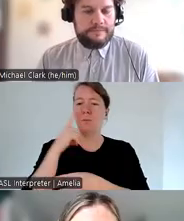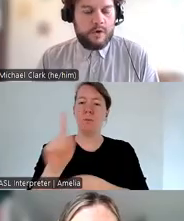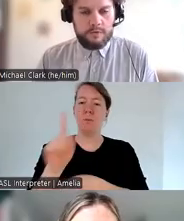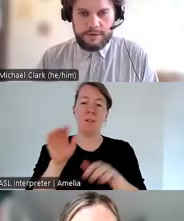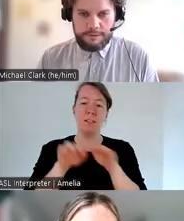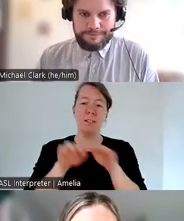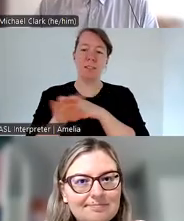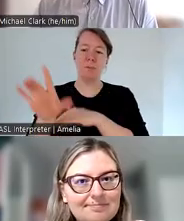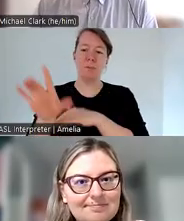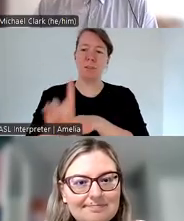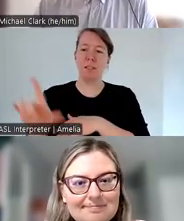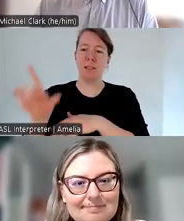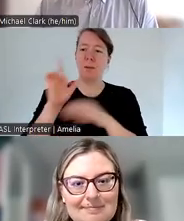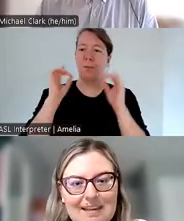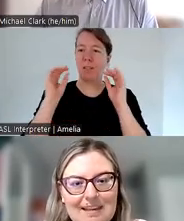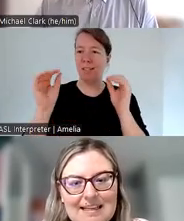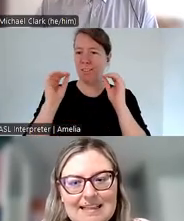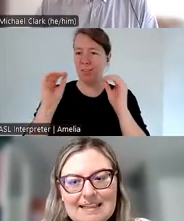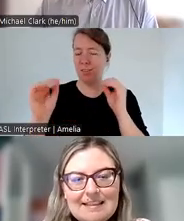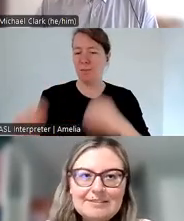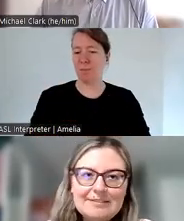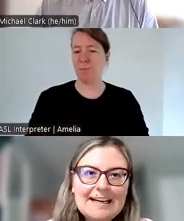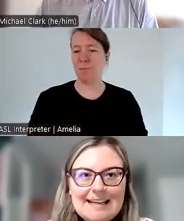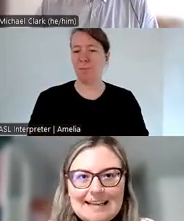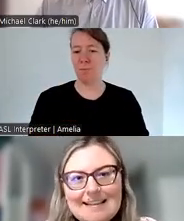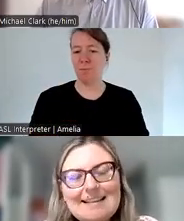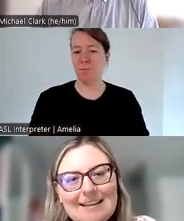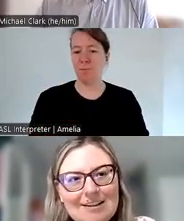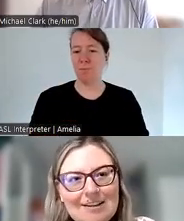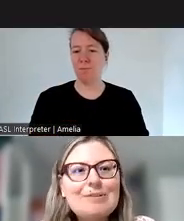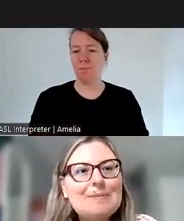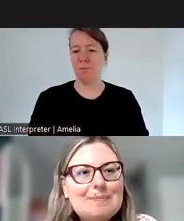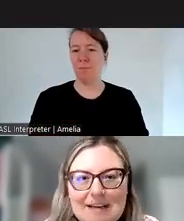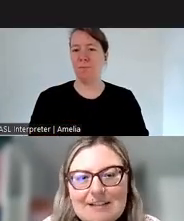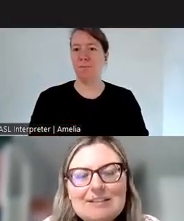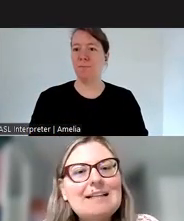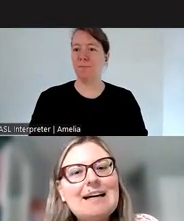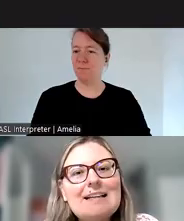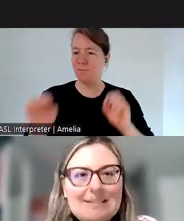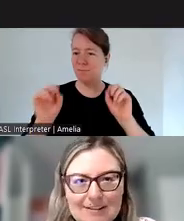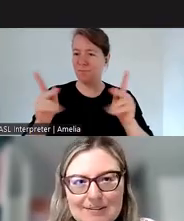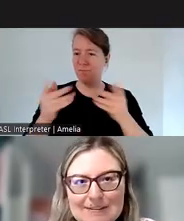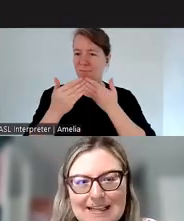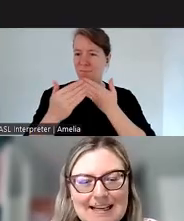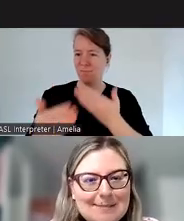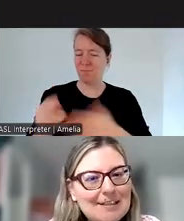(Anna Flak) Alrighty, thank you, Michael. Uh, so, as mentioned,